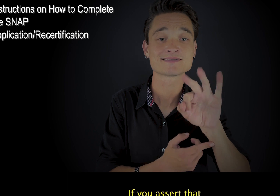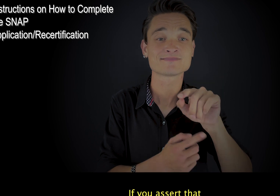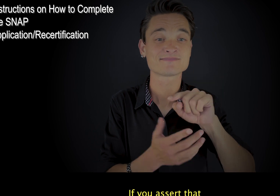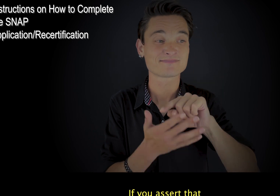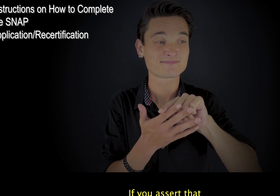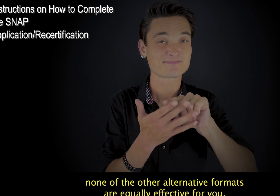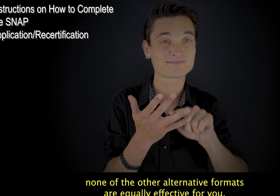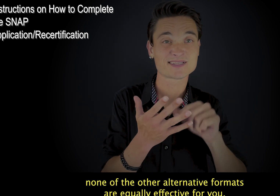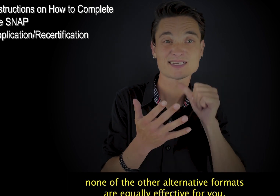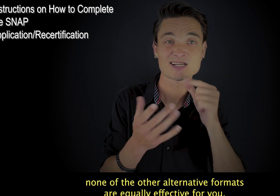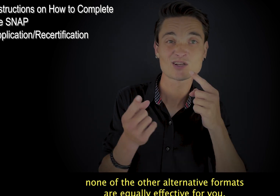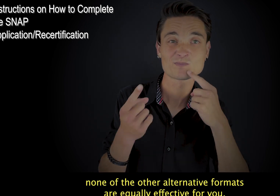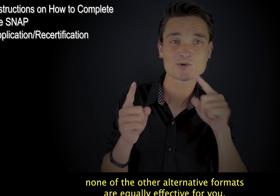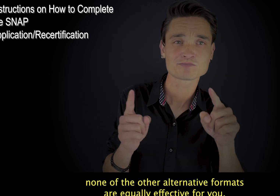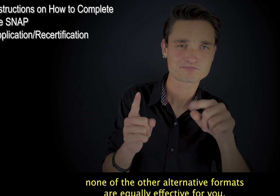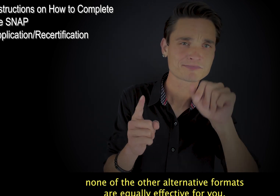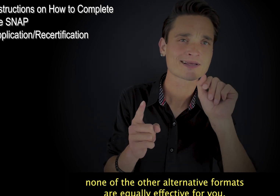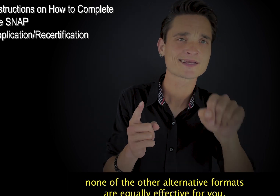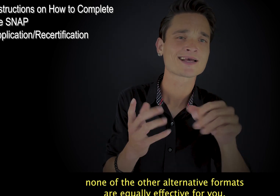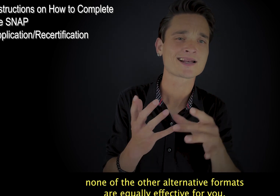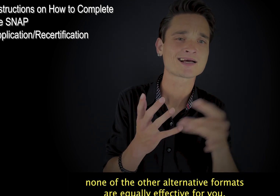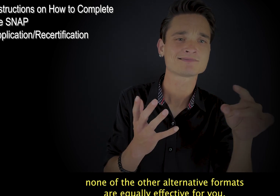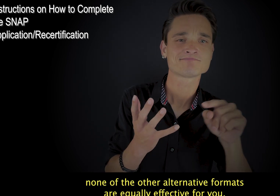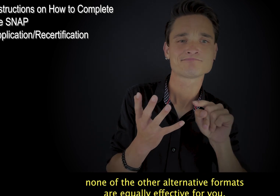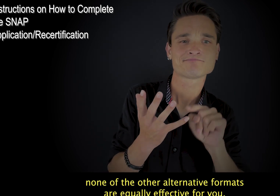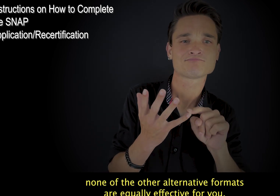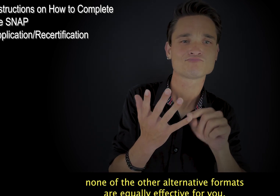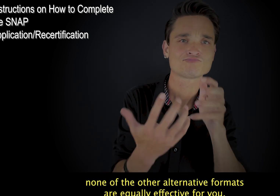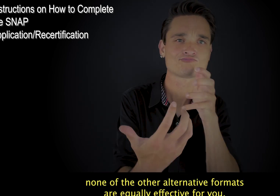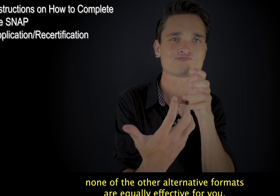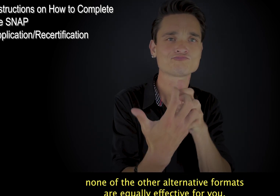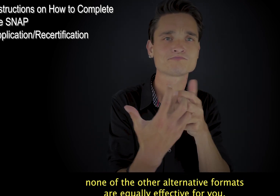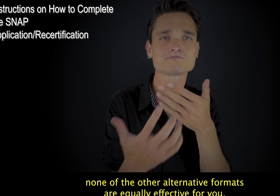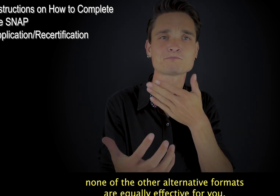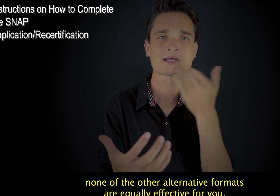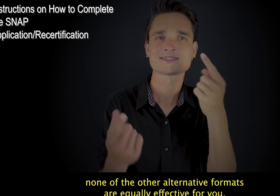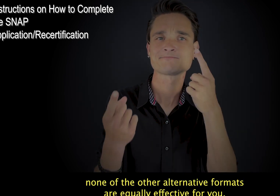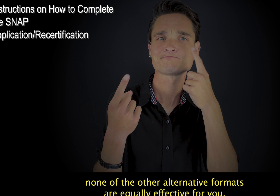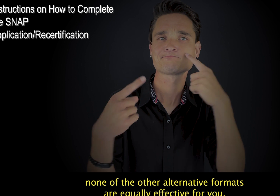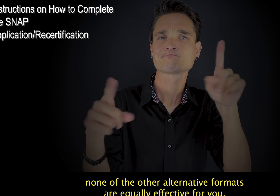If you assert that none of the other alternative formats are equally effective for you.